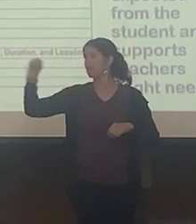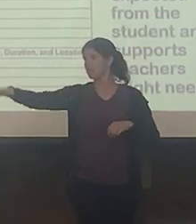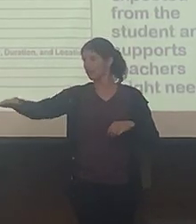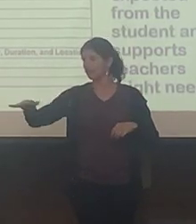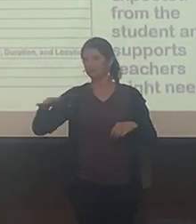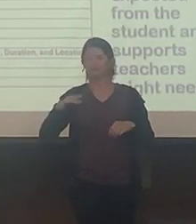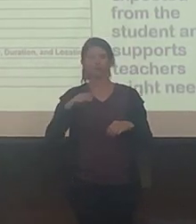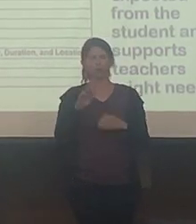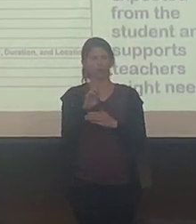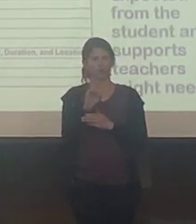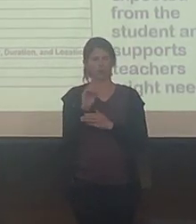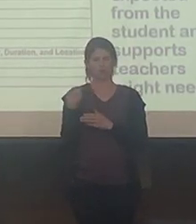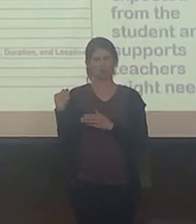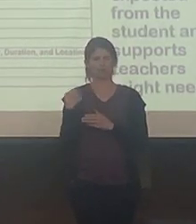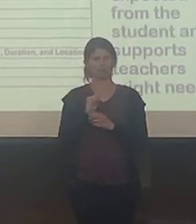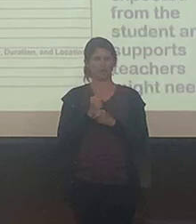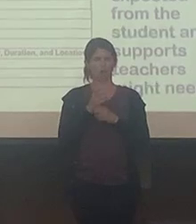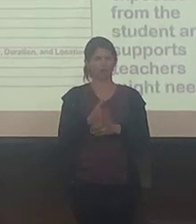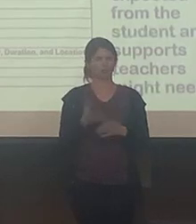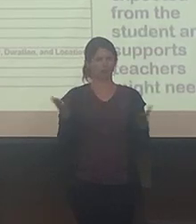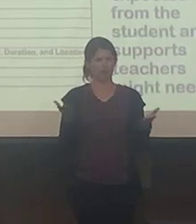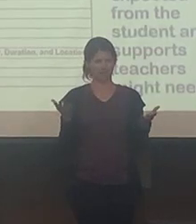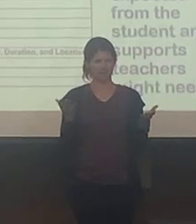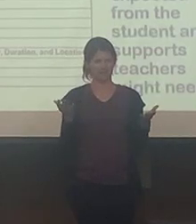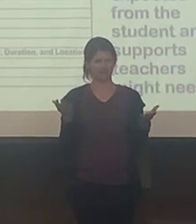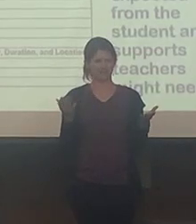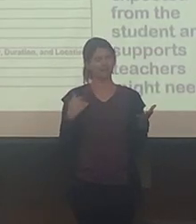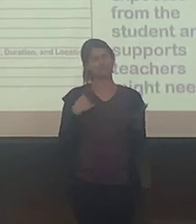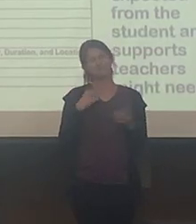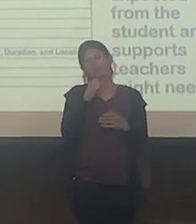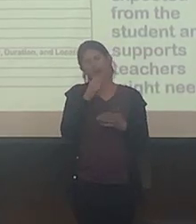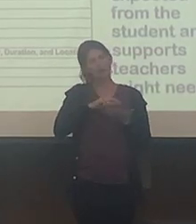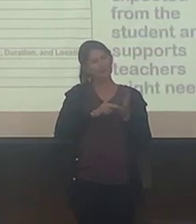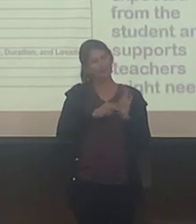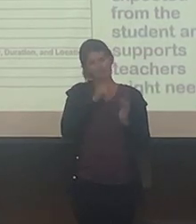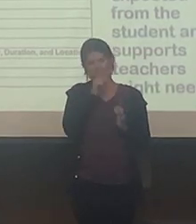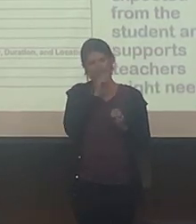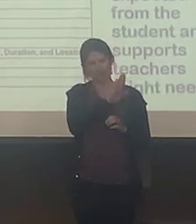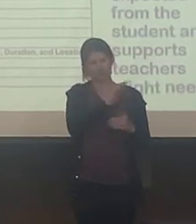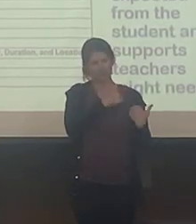that happening because i'm not i'm not saying that it's not their responsibility but in teachers are